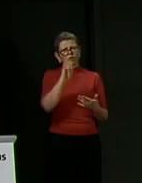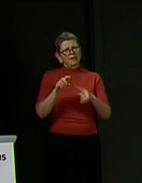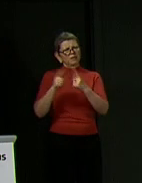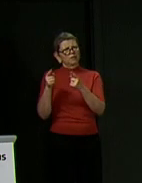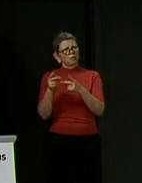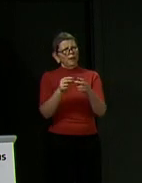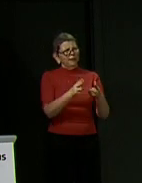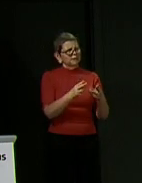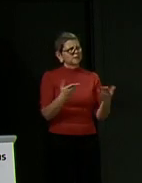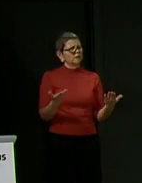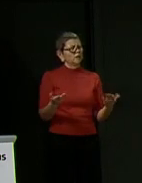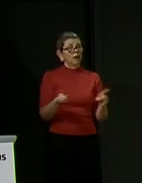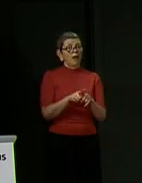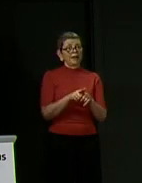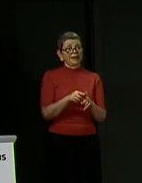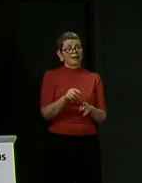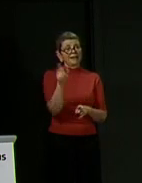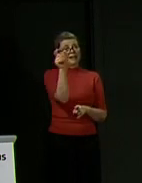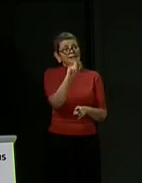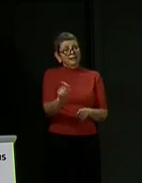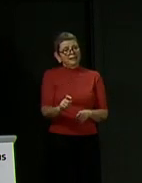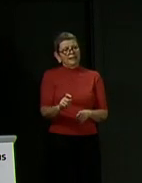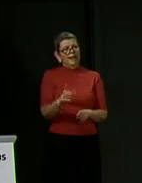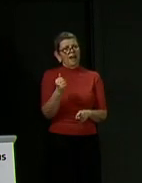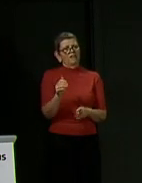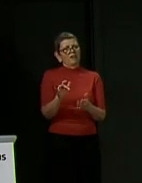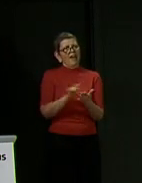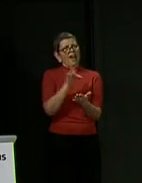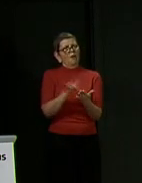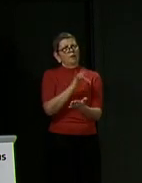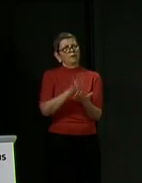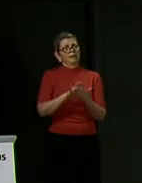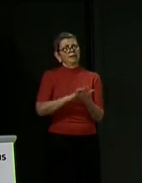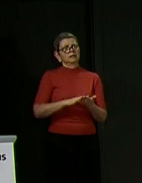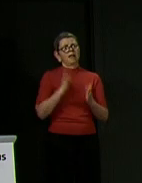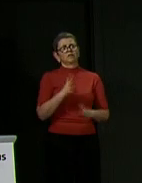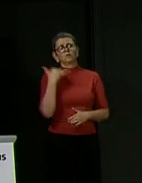apps asking for help without phone calls, pharmacists in Spain and France alerted by